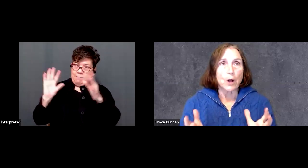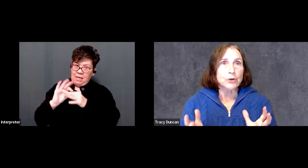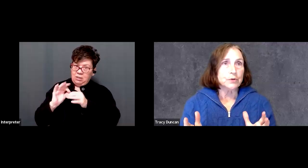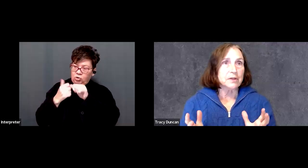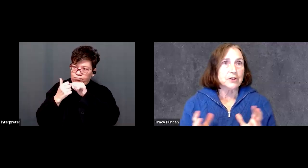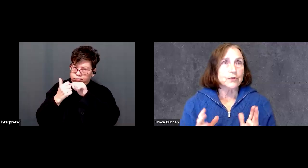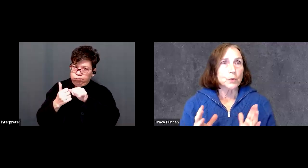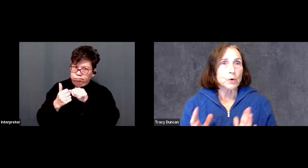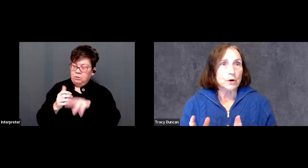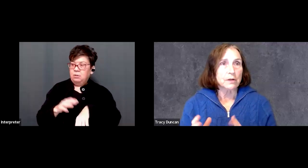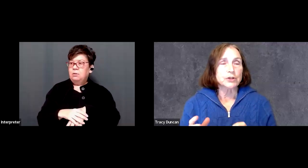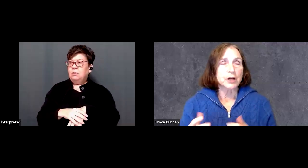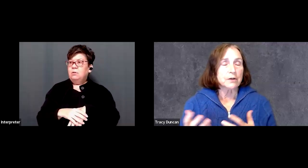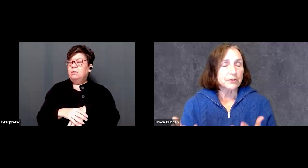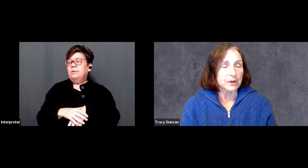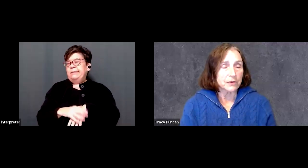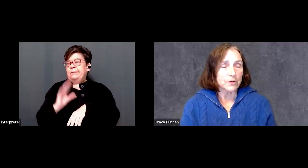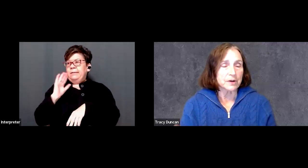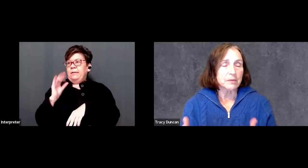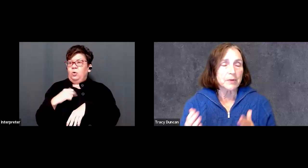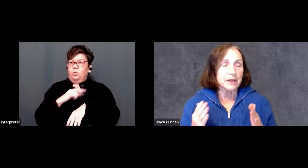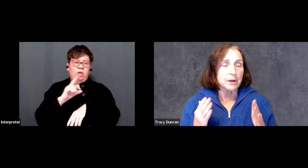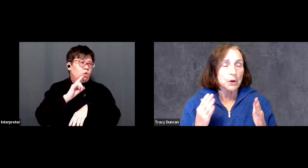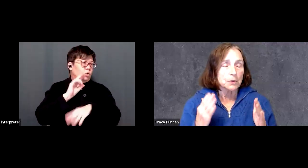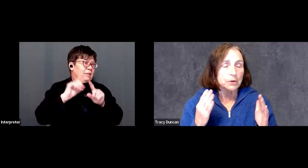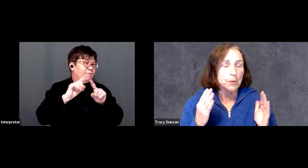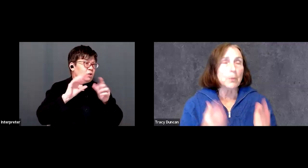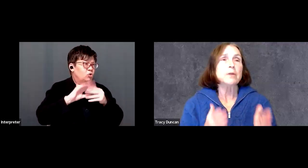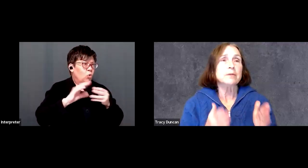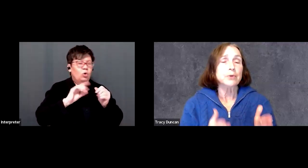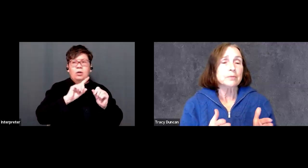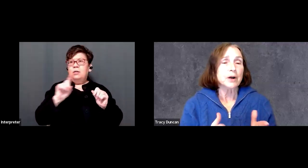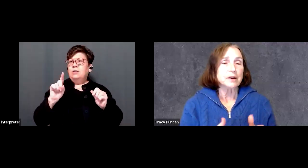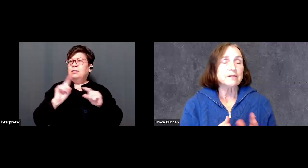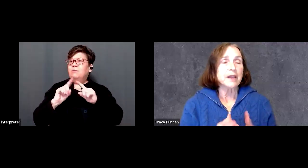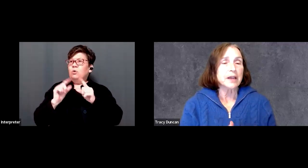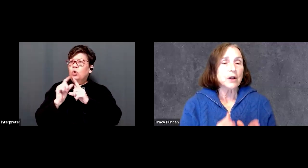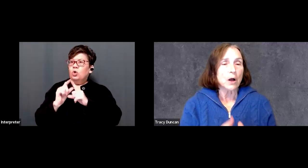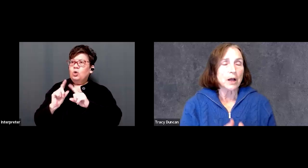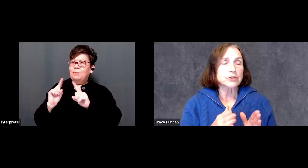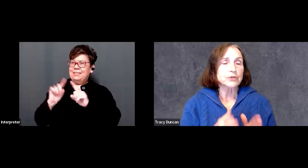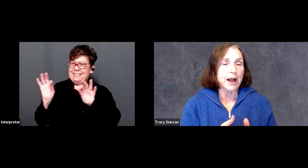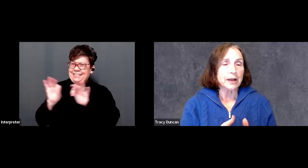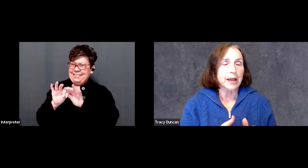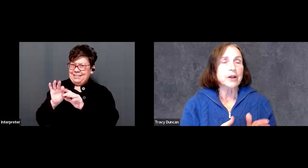We all use different words or share different stories, but the-- the most important part is staying on track